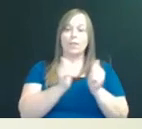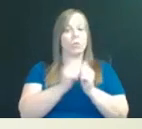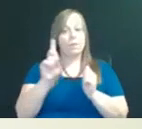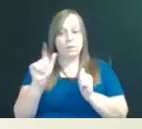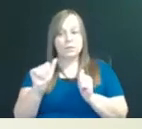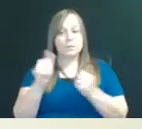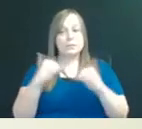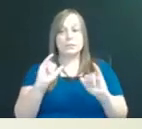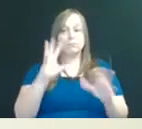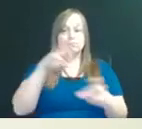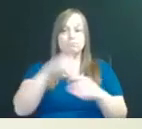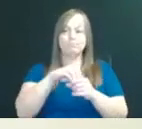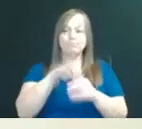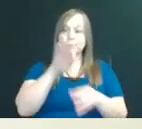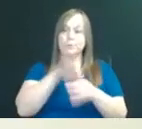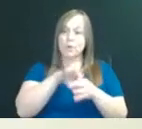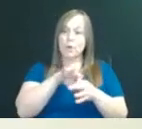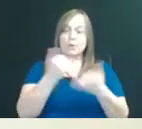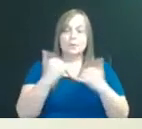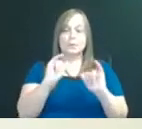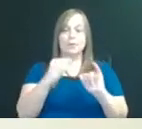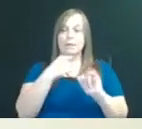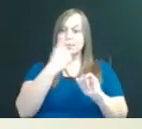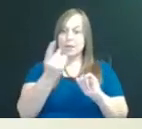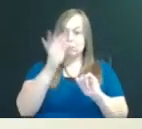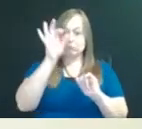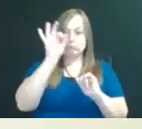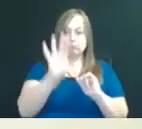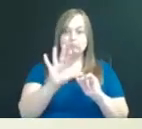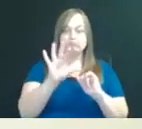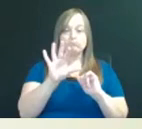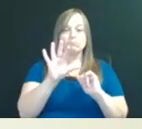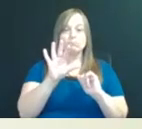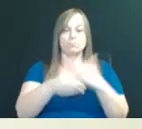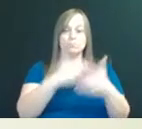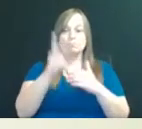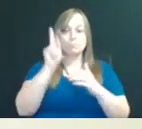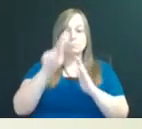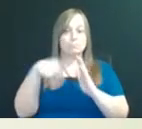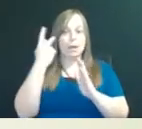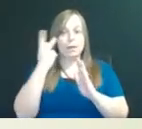can still cast their vote and still have a say in the policies that affect them.